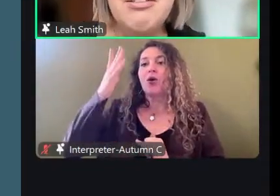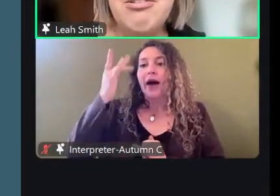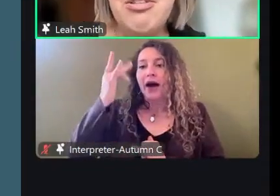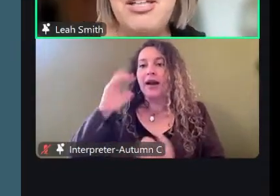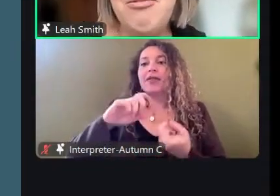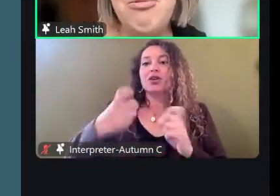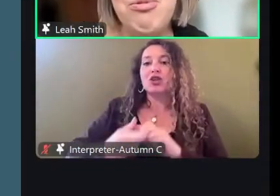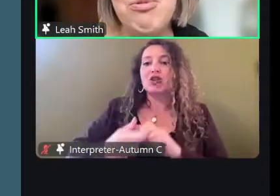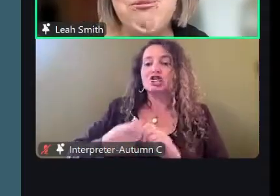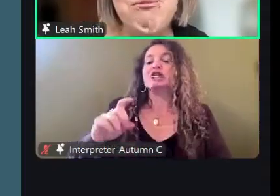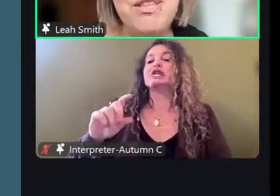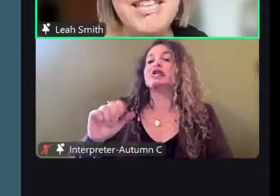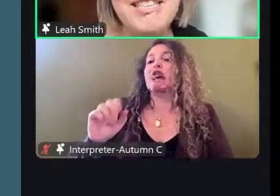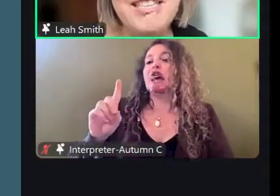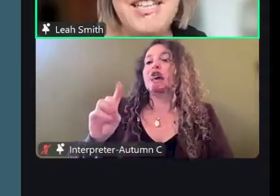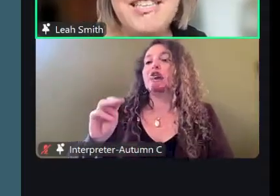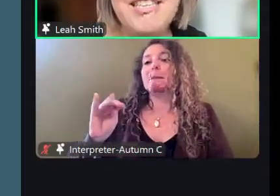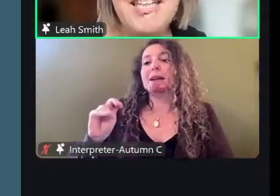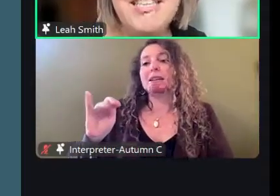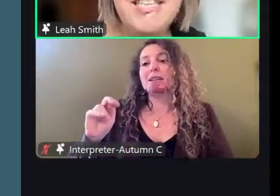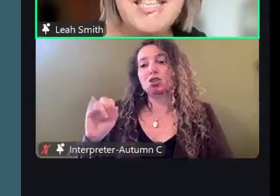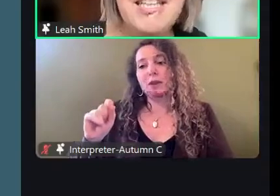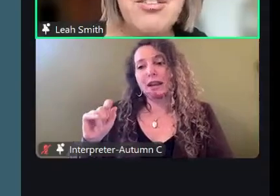So while we're really excited to get these out,